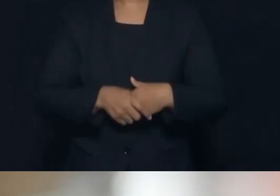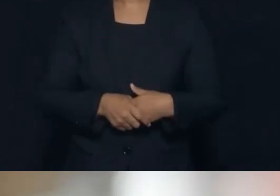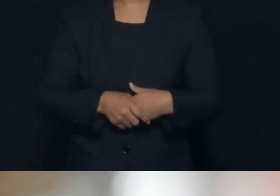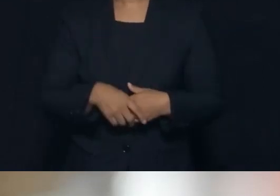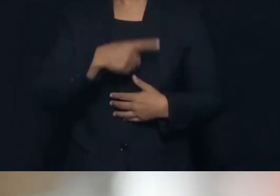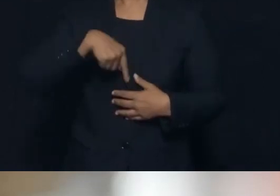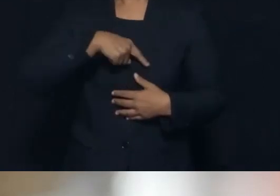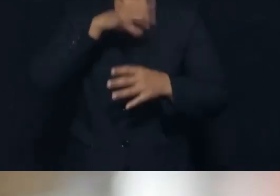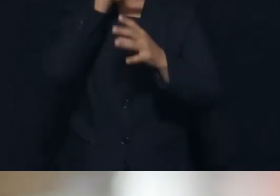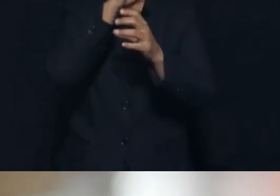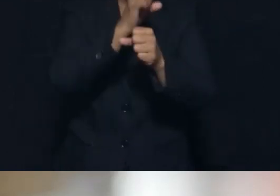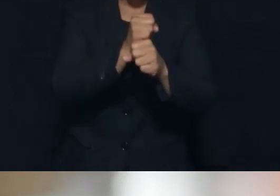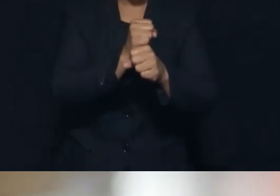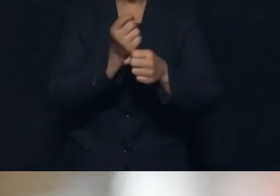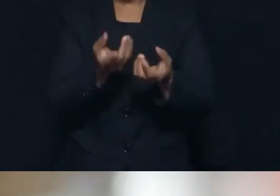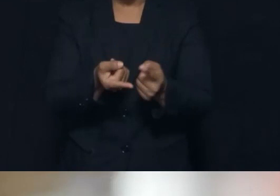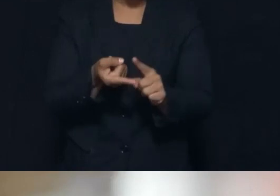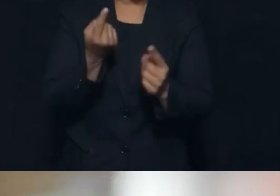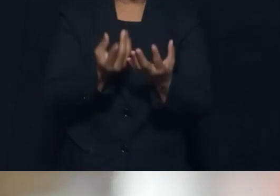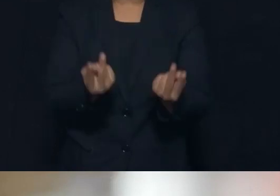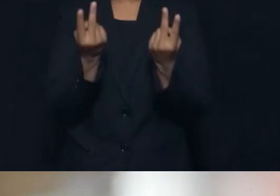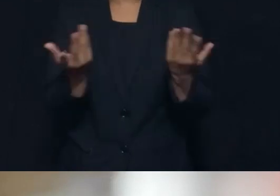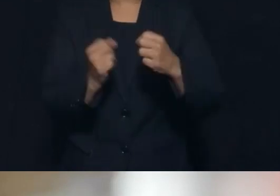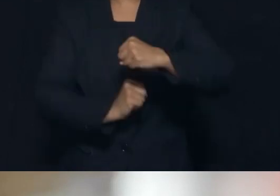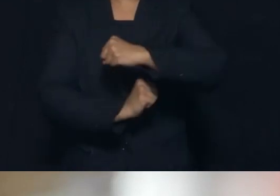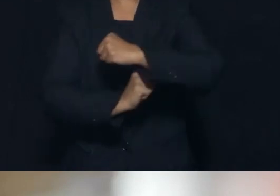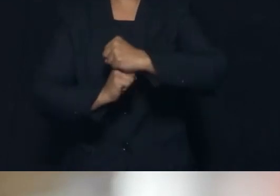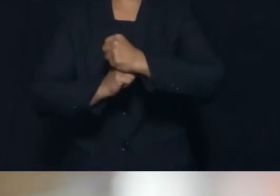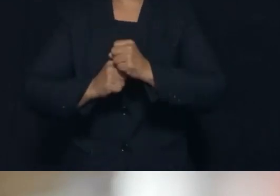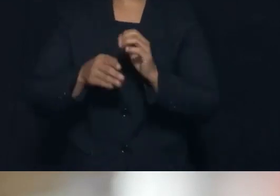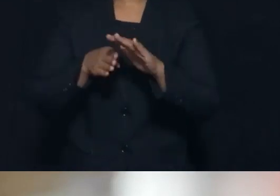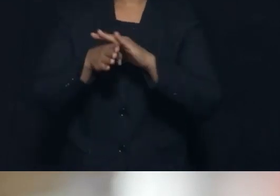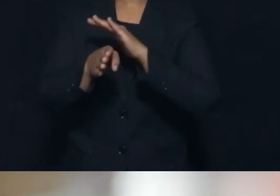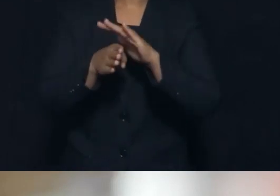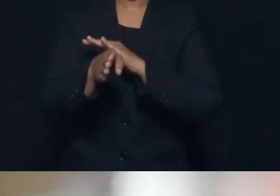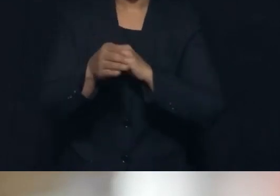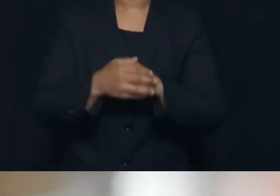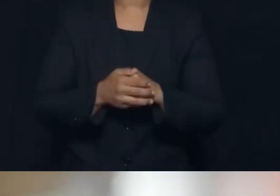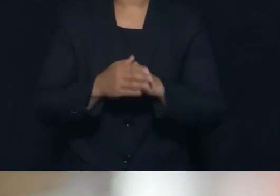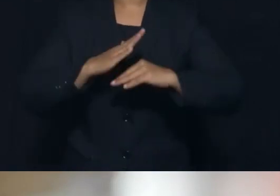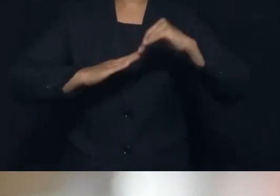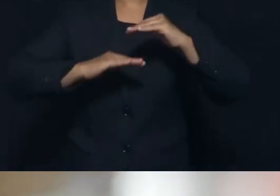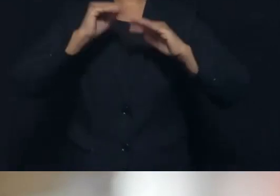are working on the study about the multi-model and how the multimodality in the services will enhance accessibility. What resource will be expected year from the accessible EU?